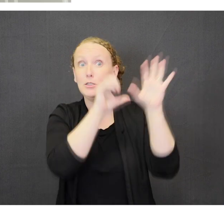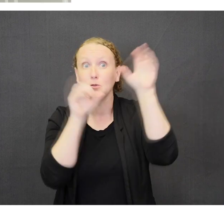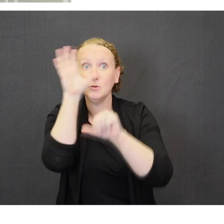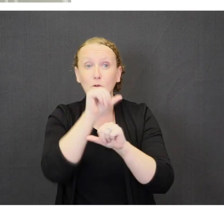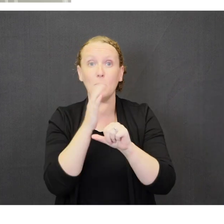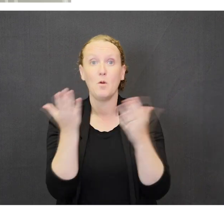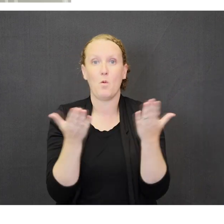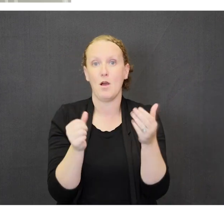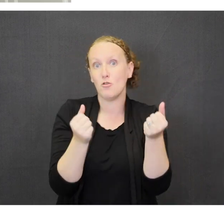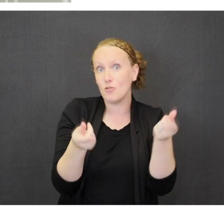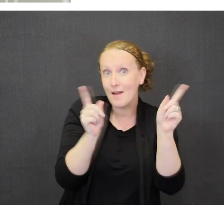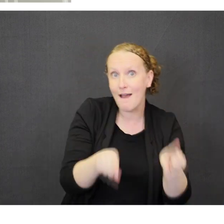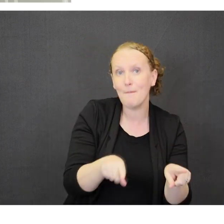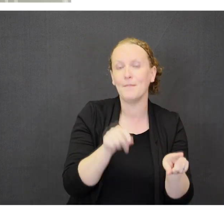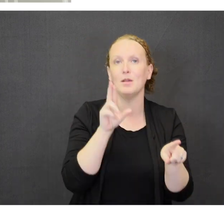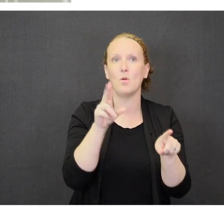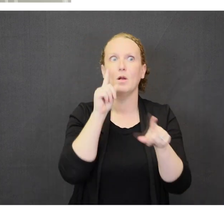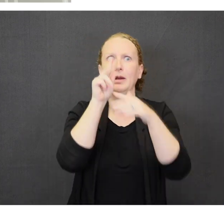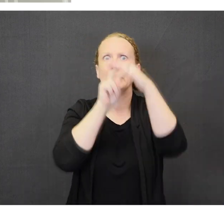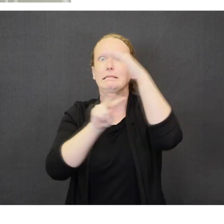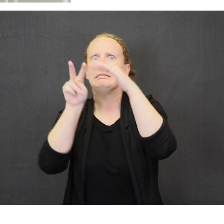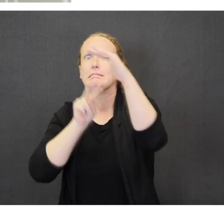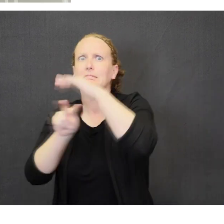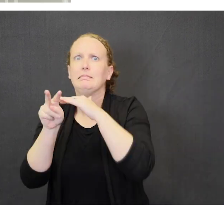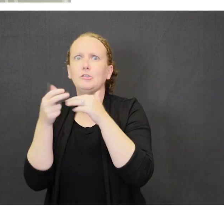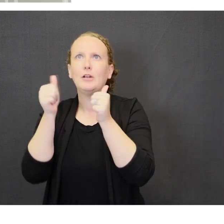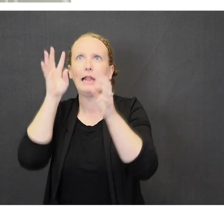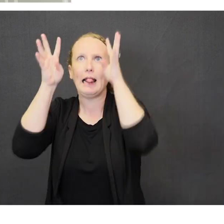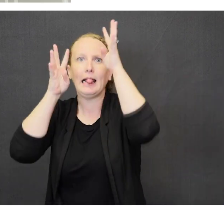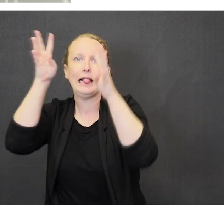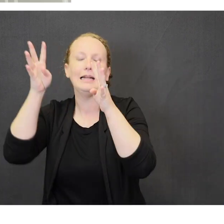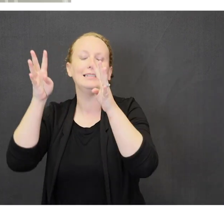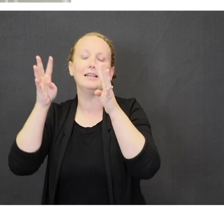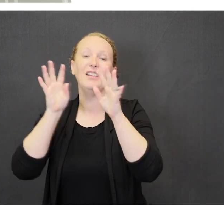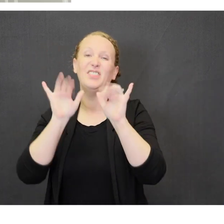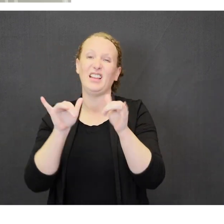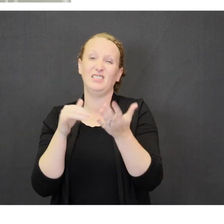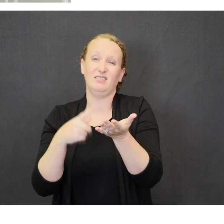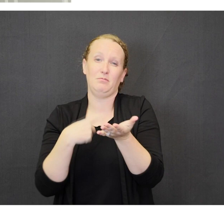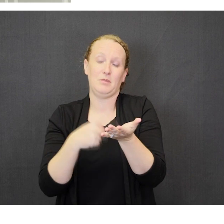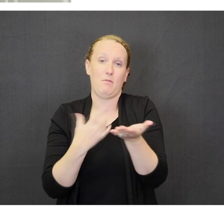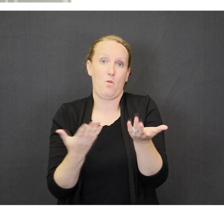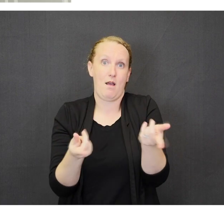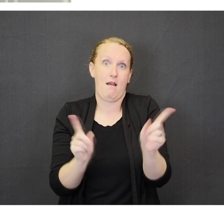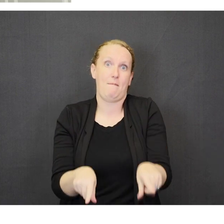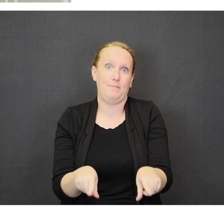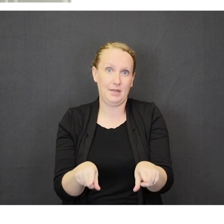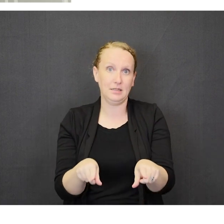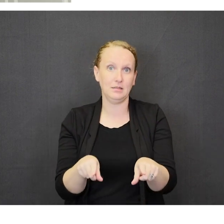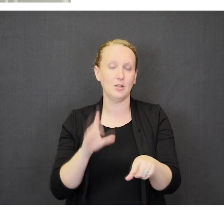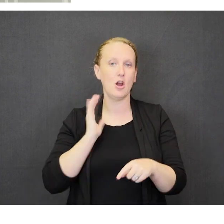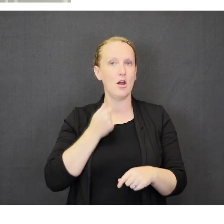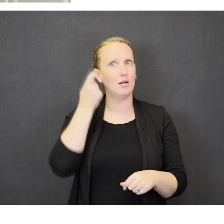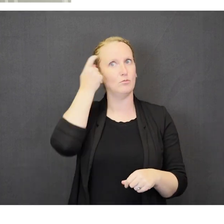make assumptions about what can happen which is a lot of what's going on right now that's I'm creating some of their fear with the coronavirus which is what